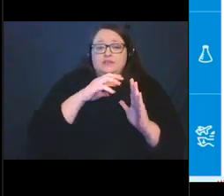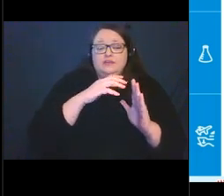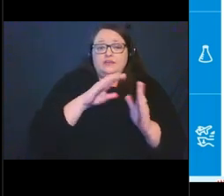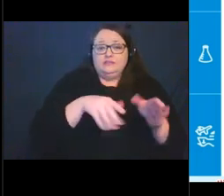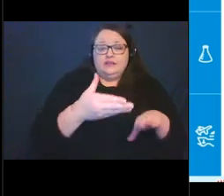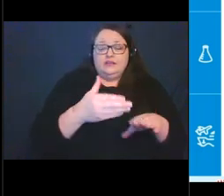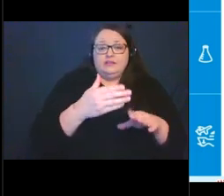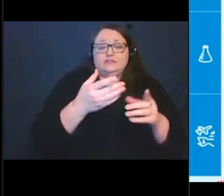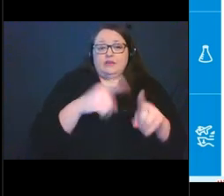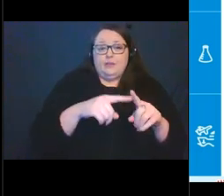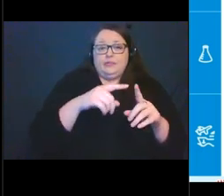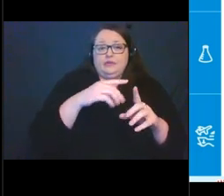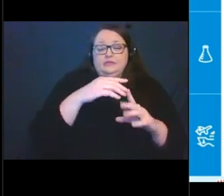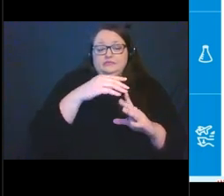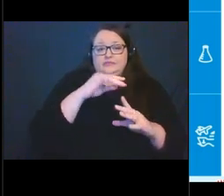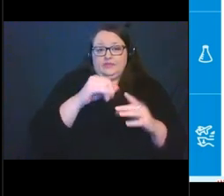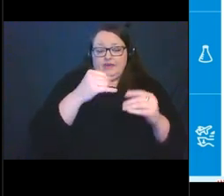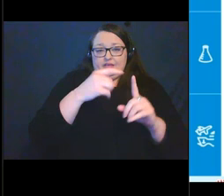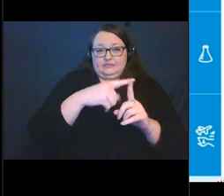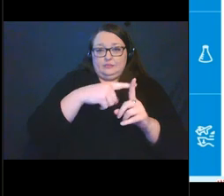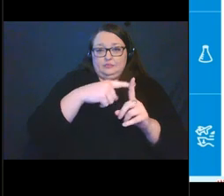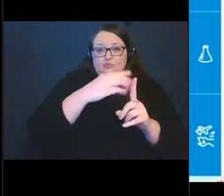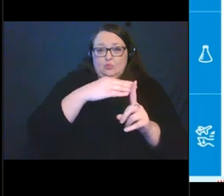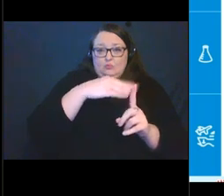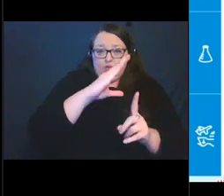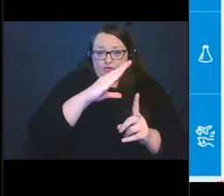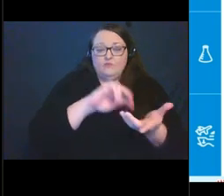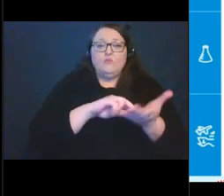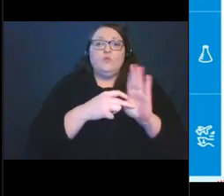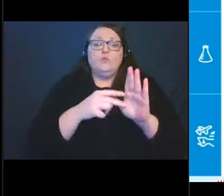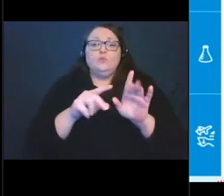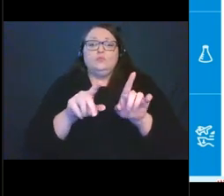or above this threshold. This also means that half of the heat deaths would be modeled to